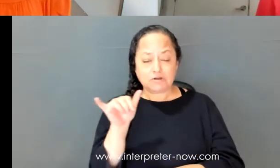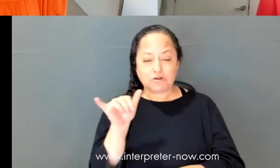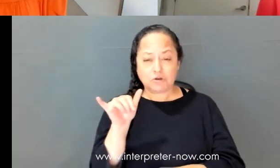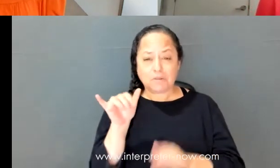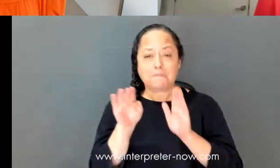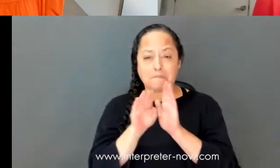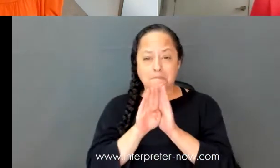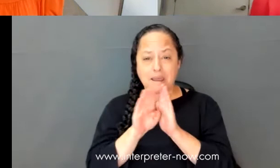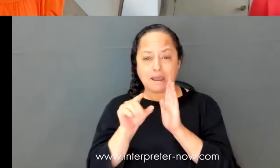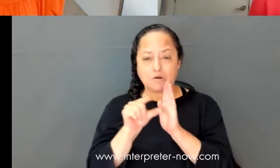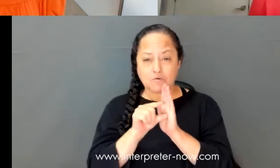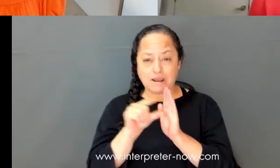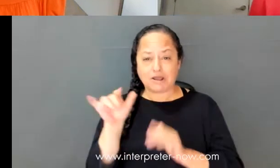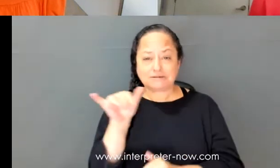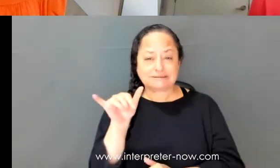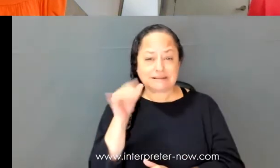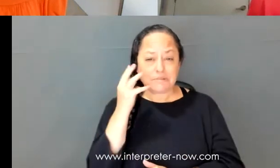backgrounds and similar experiences as you.